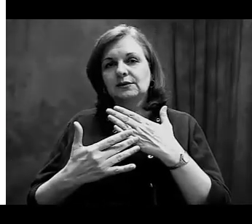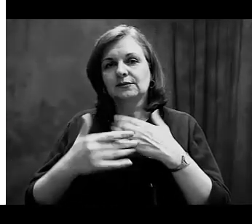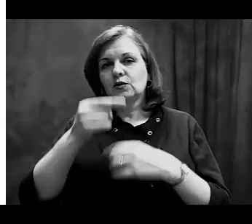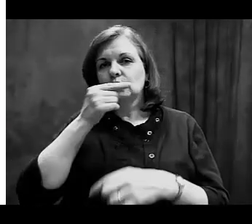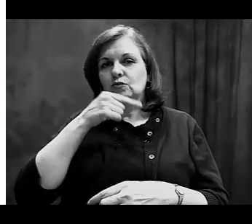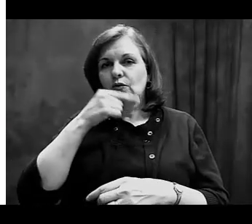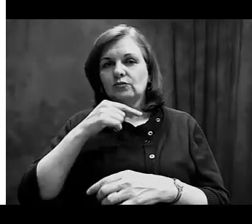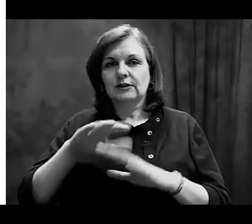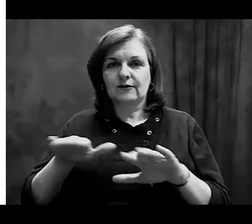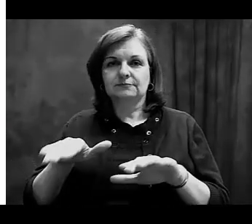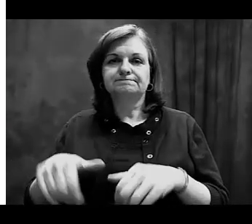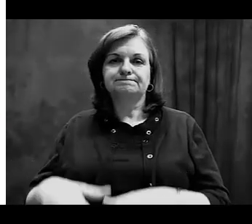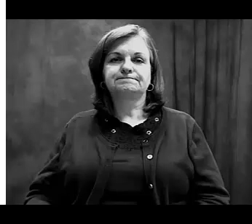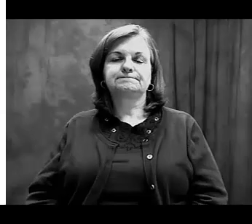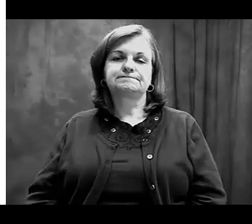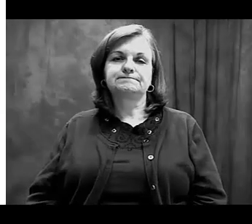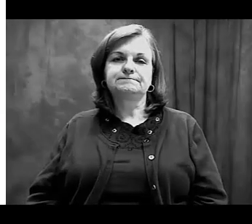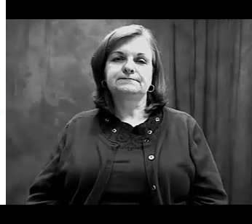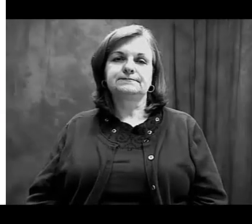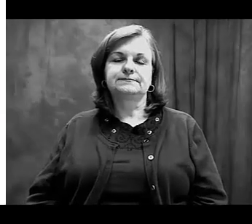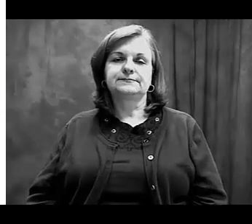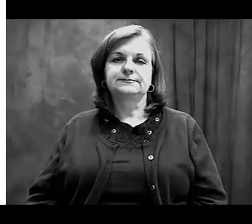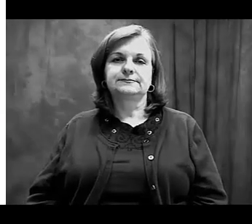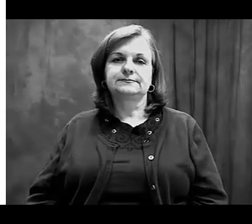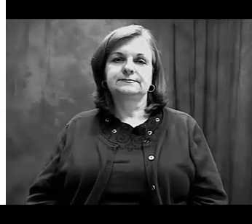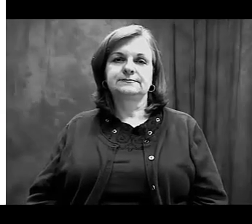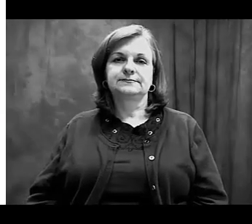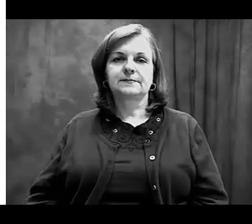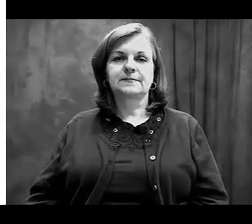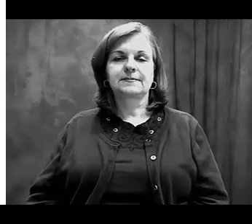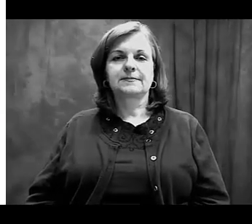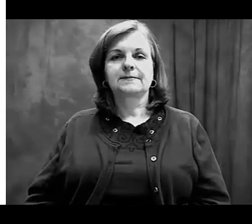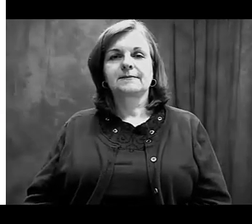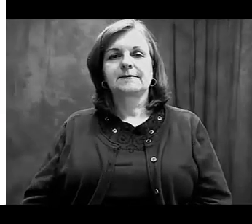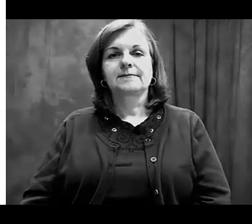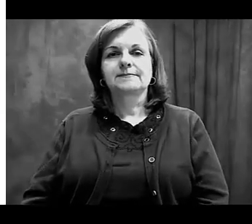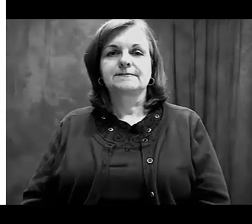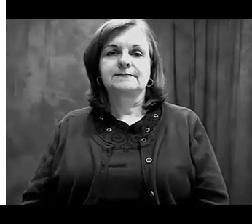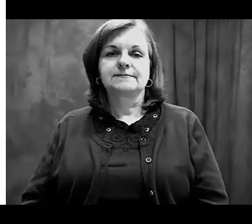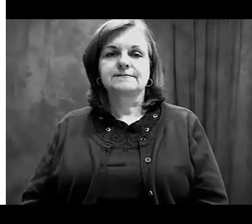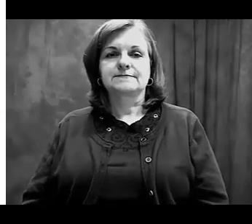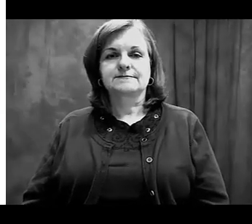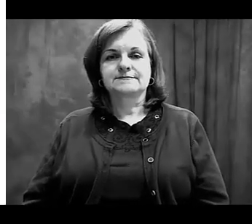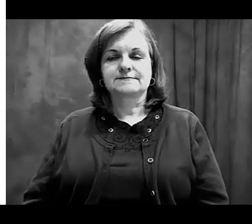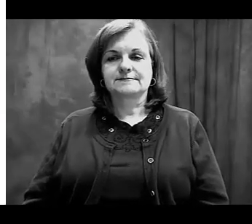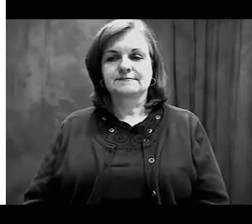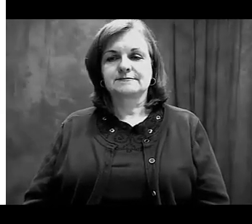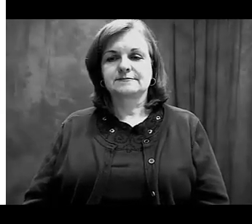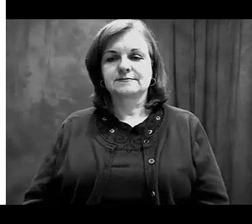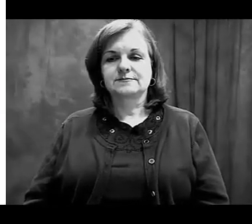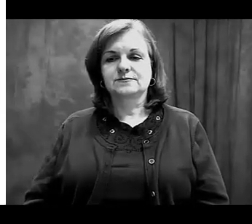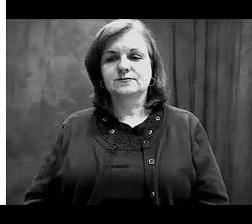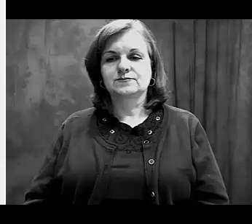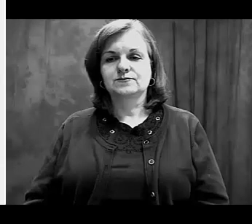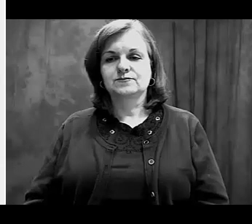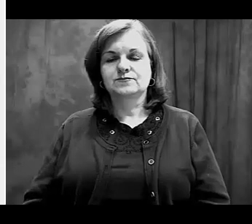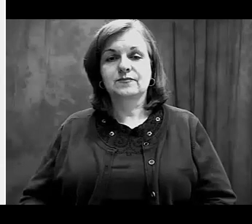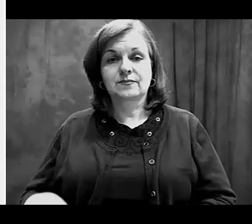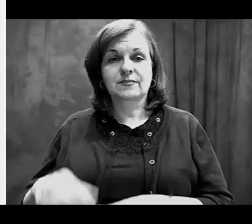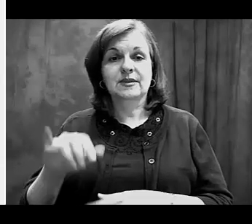blood glucose